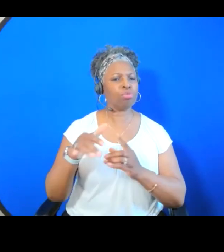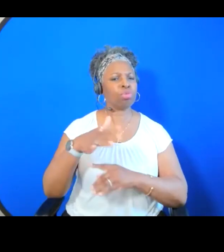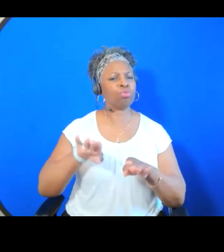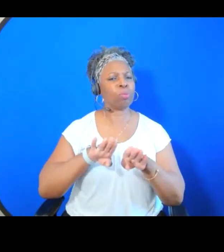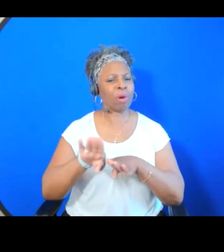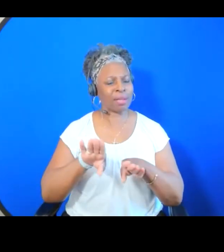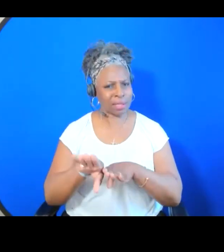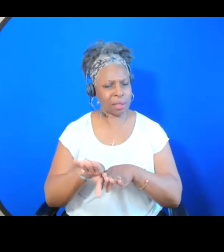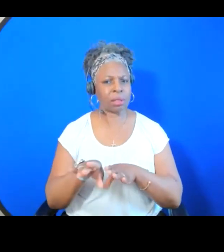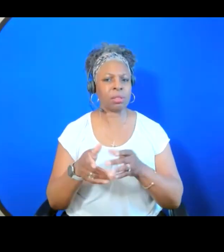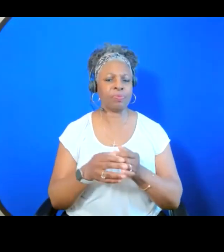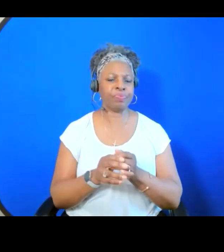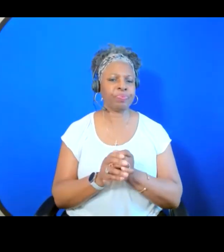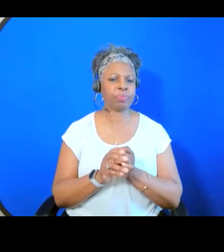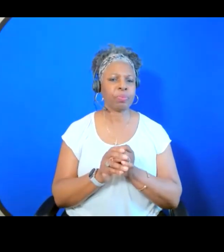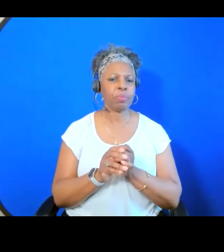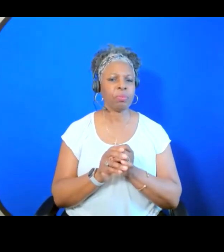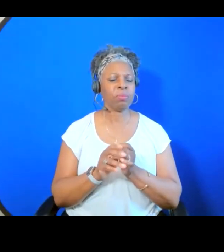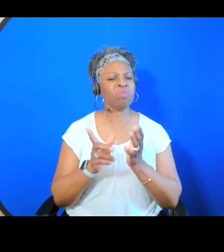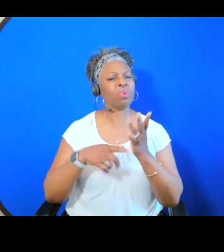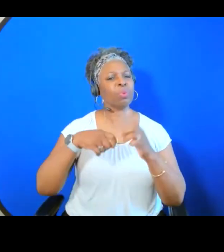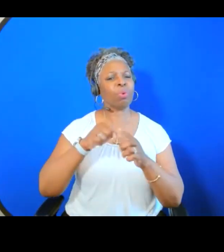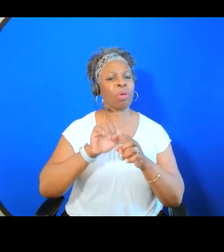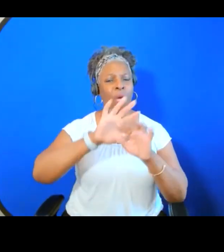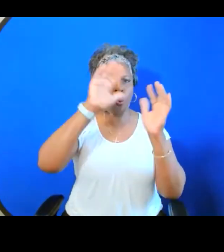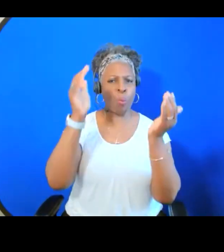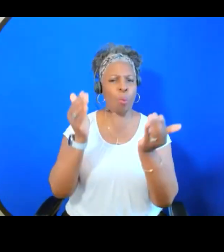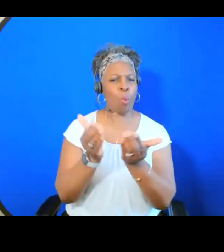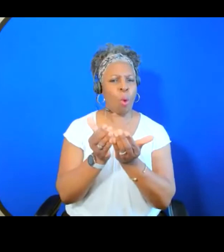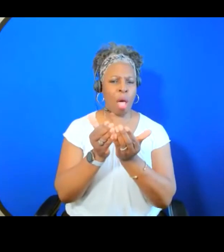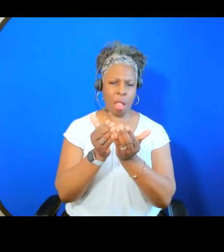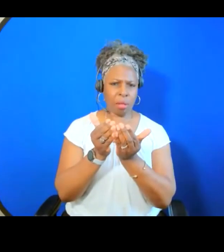In the UK, while there are increasing opportunities for socially engaged work,